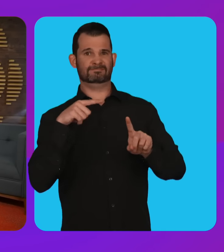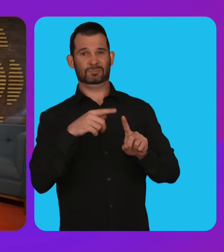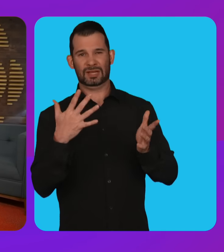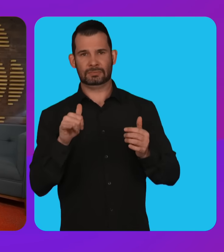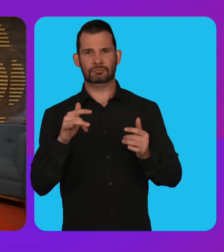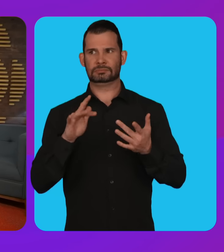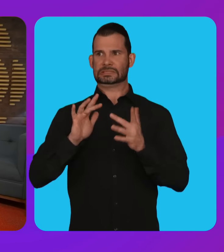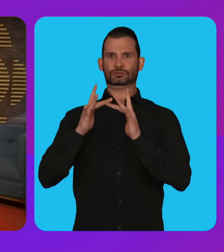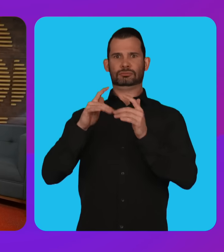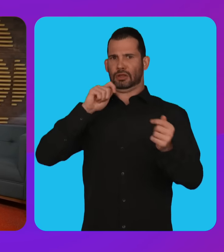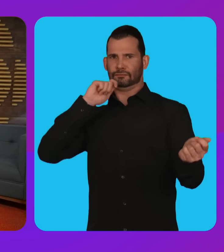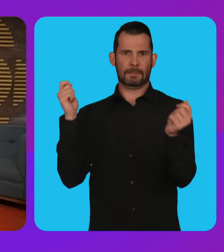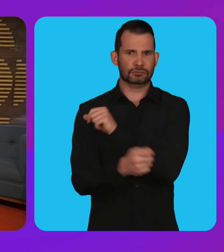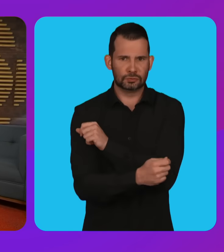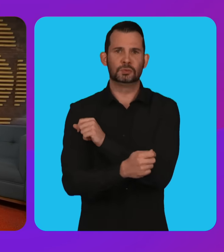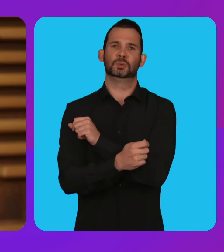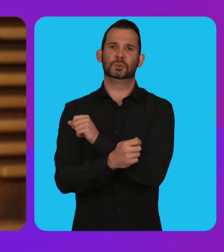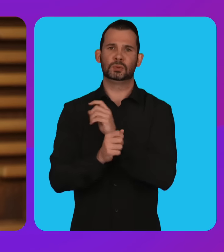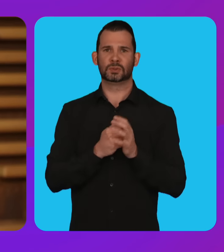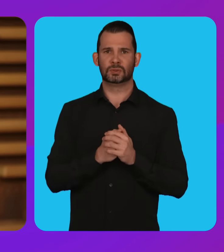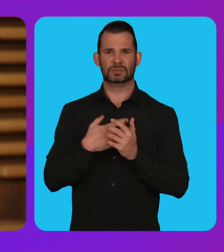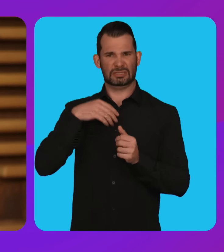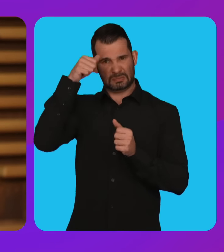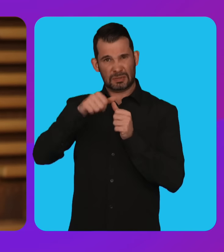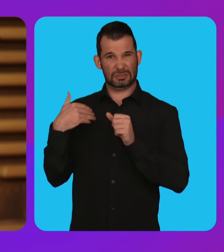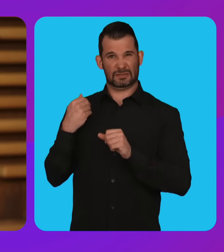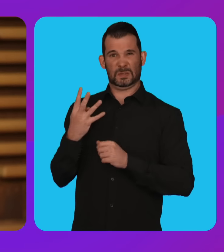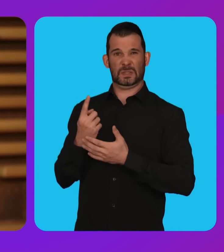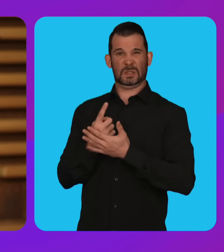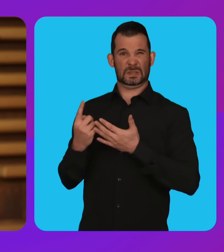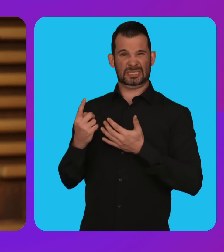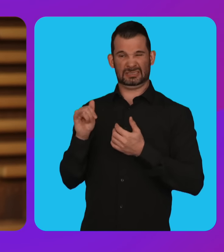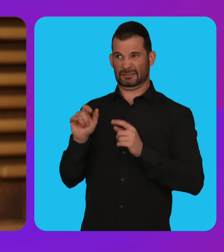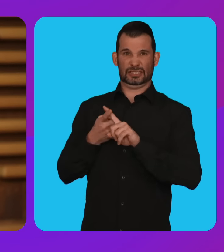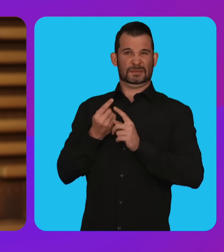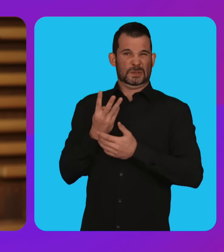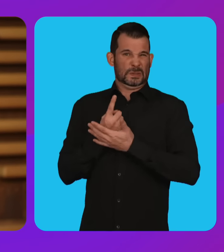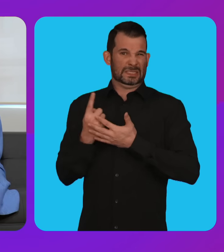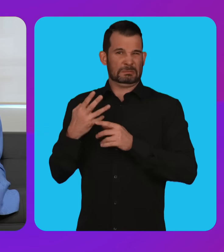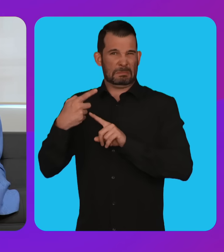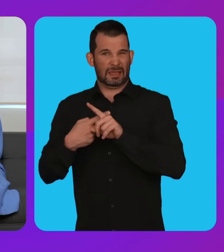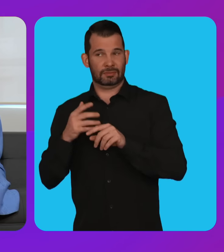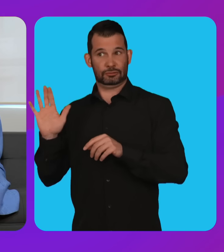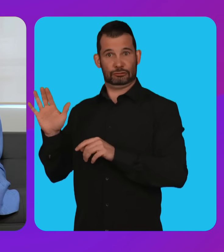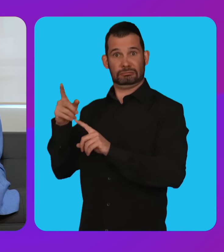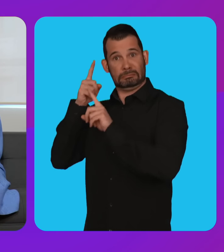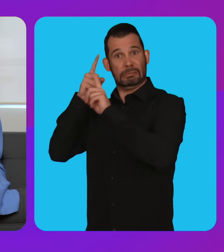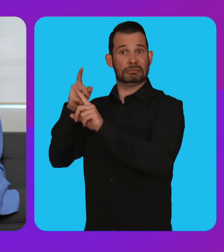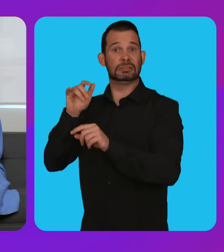it's the digital transformation. I remember, this was in the first few weeks or months